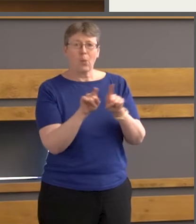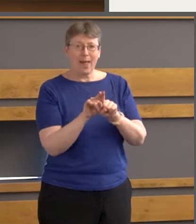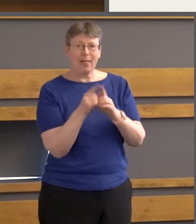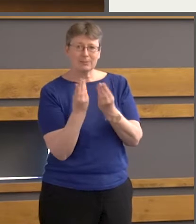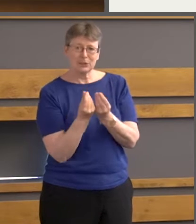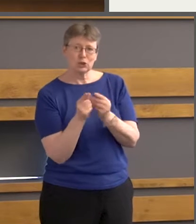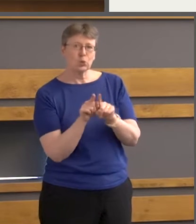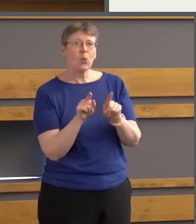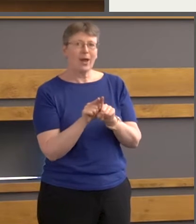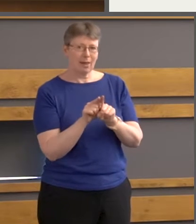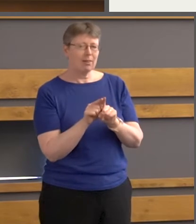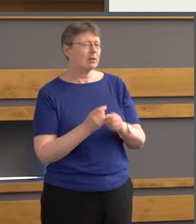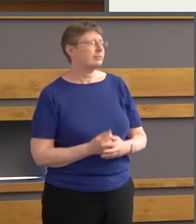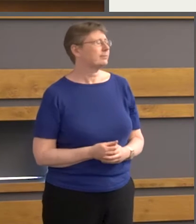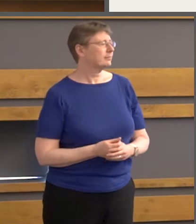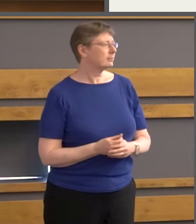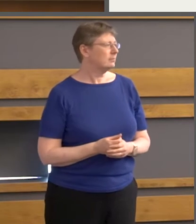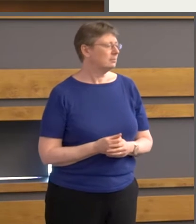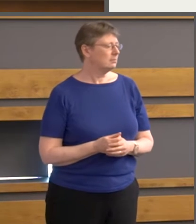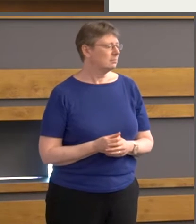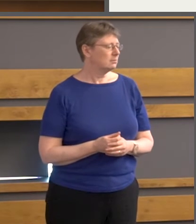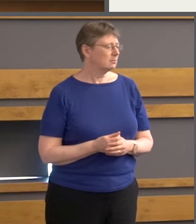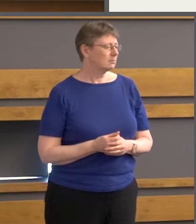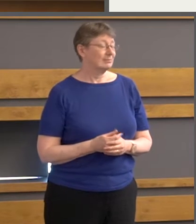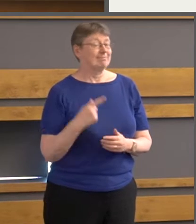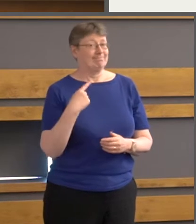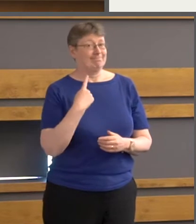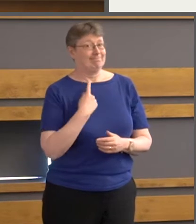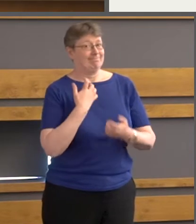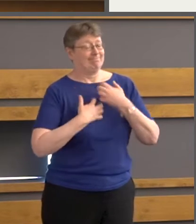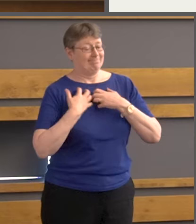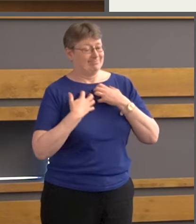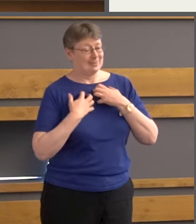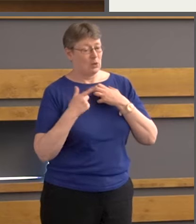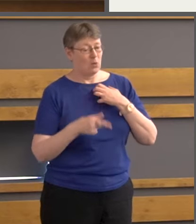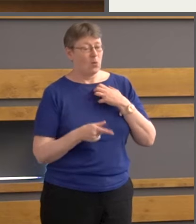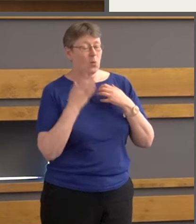and everything that accompanies it. I'm really excited to say that after this talk